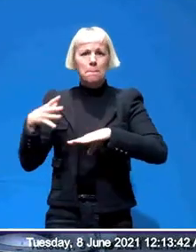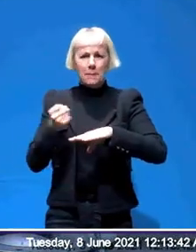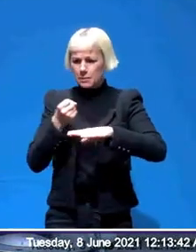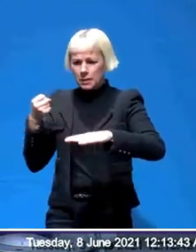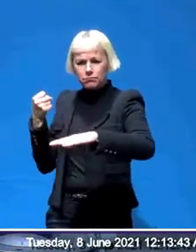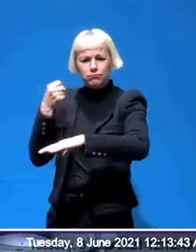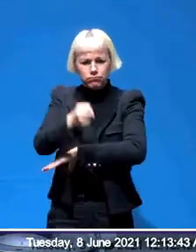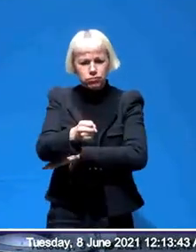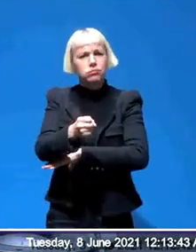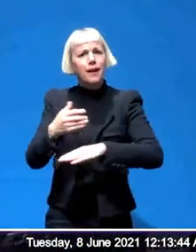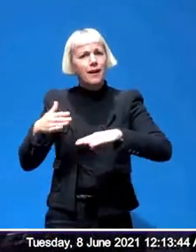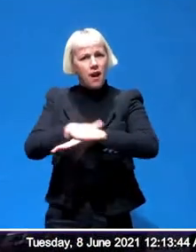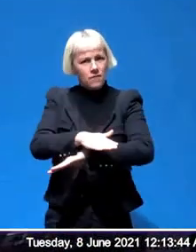I do have a strong view about that.